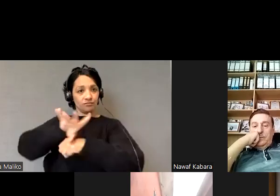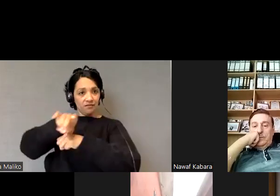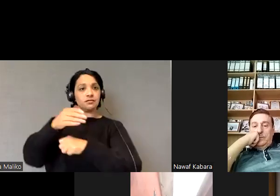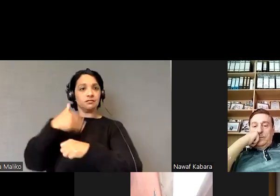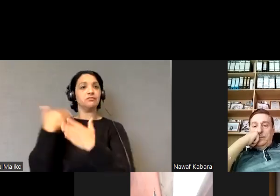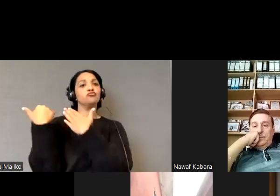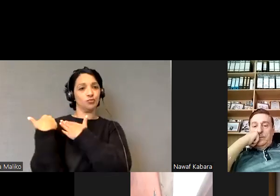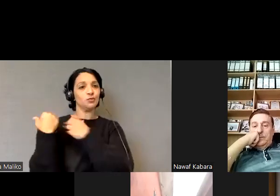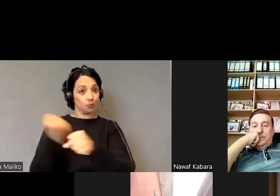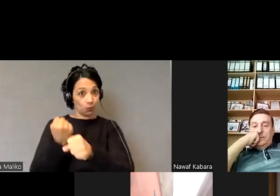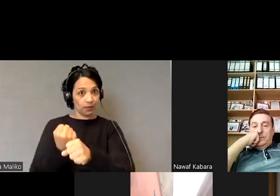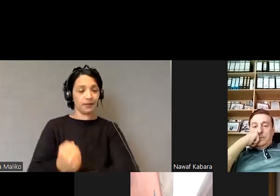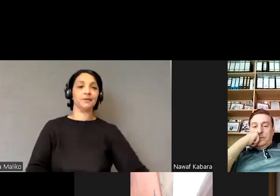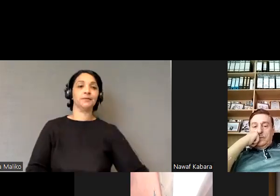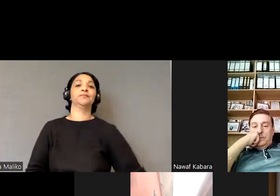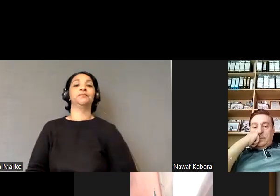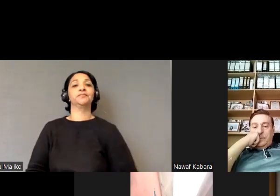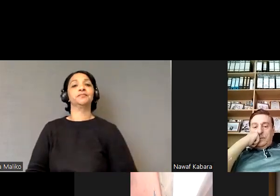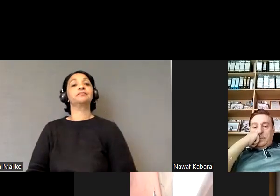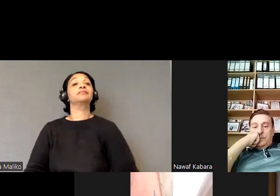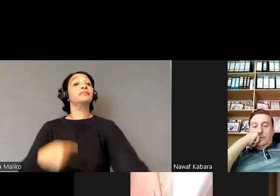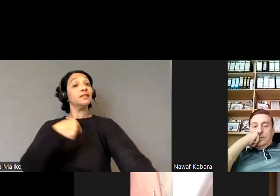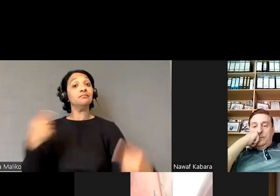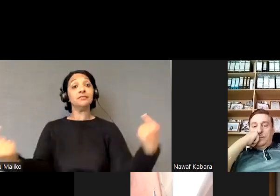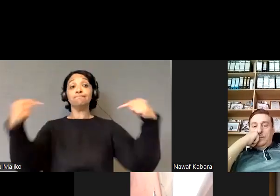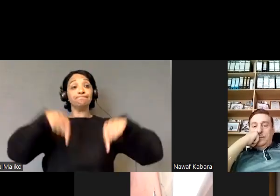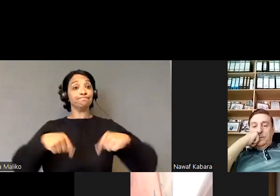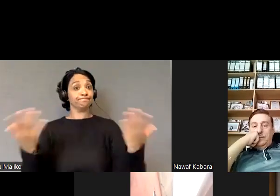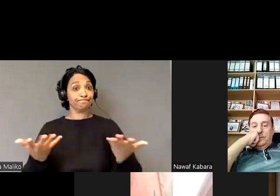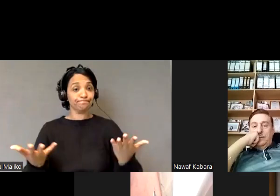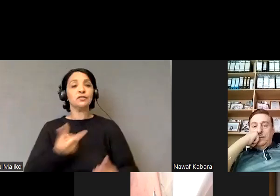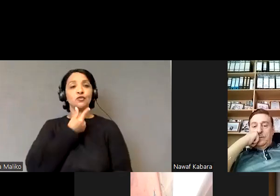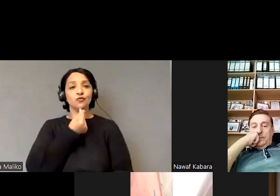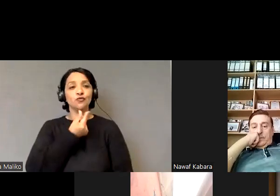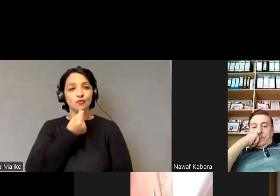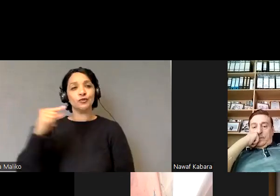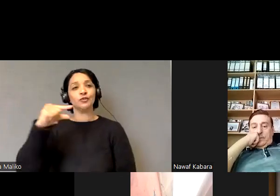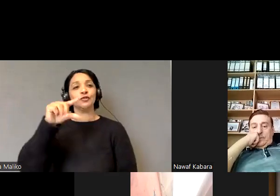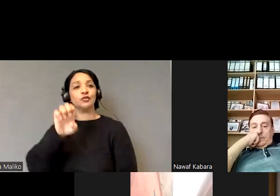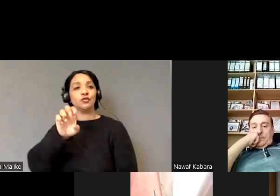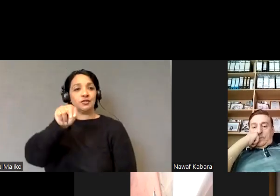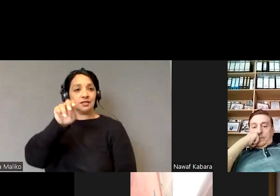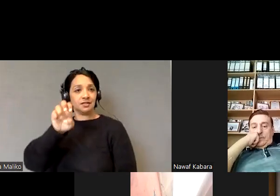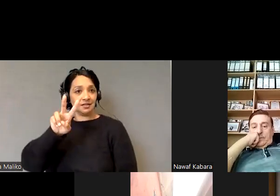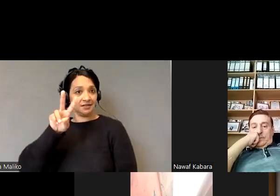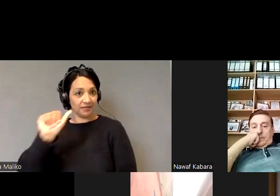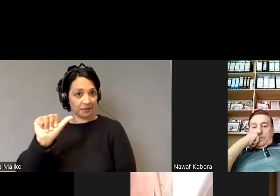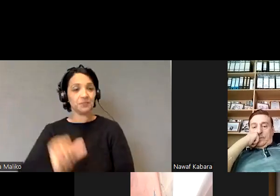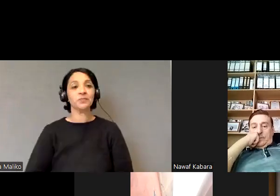I'm here in Geneva. This event is accessible.